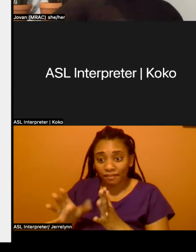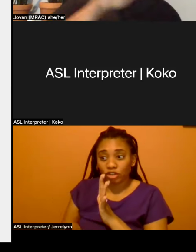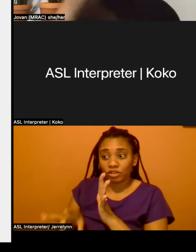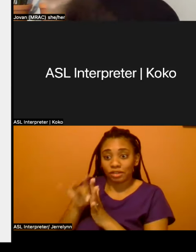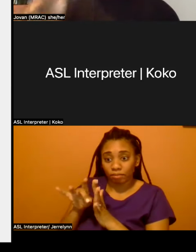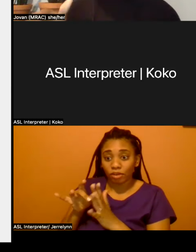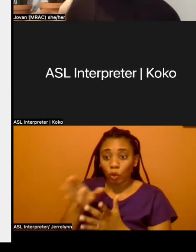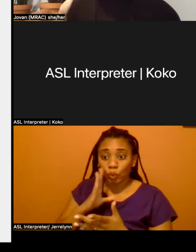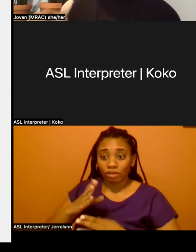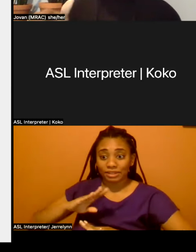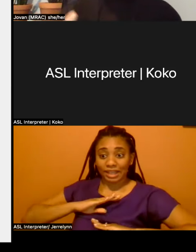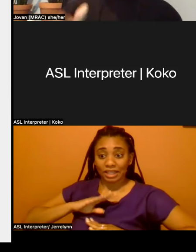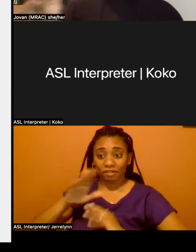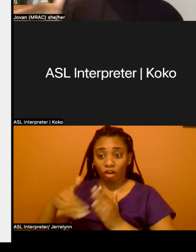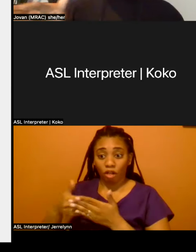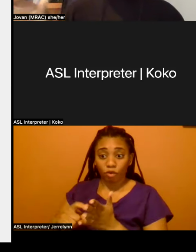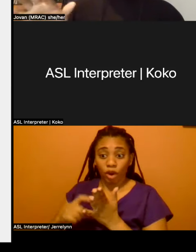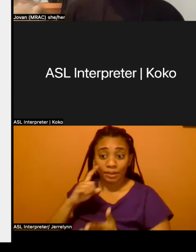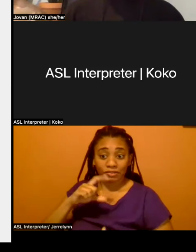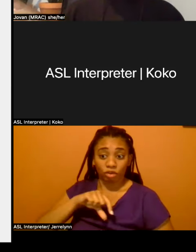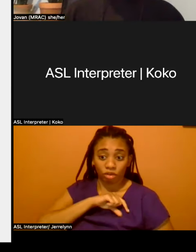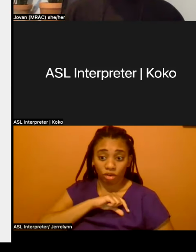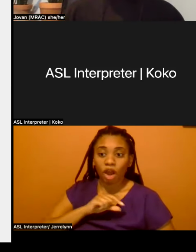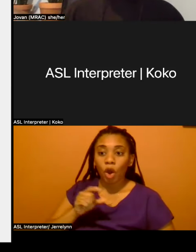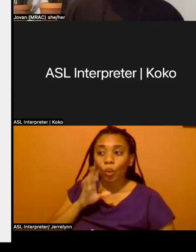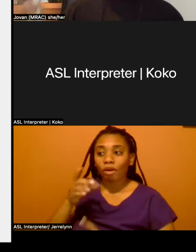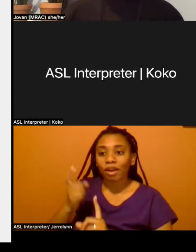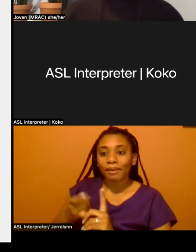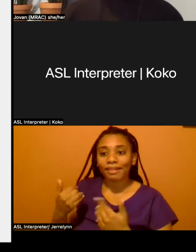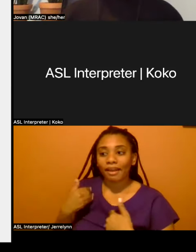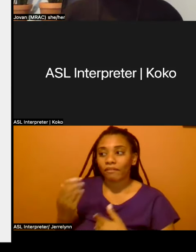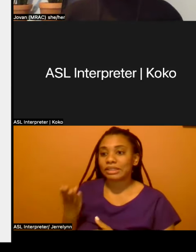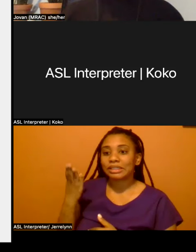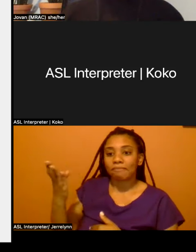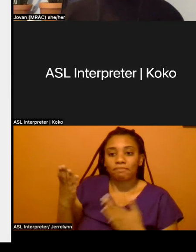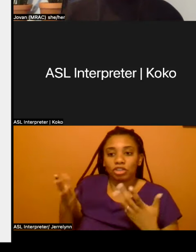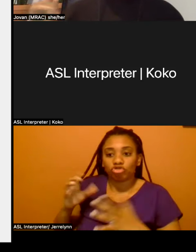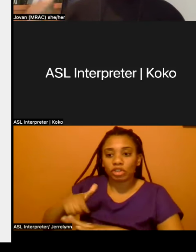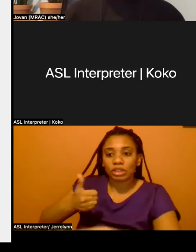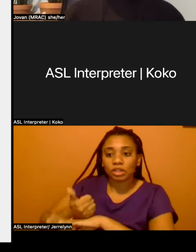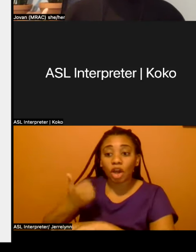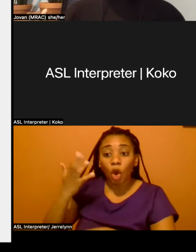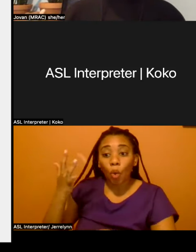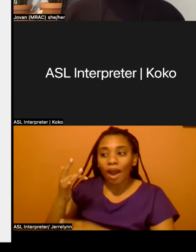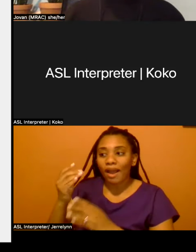will automatically have a submission created for them, because we already have their information in the system.